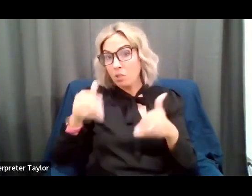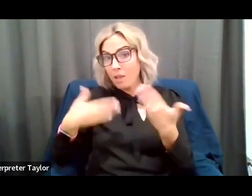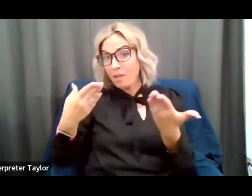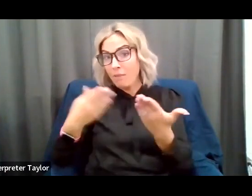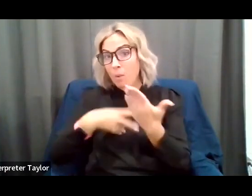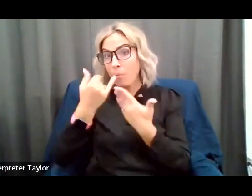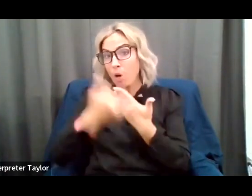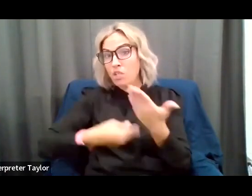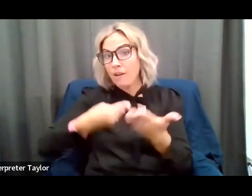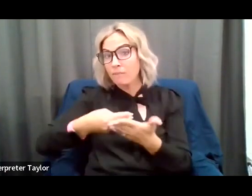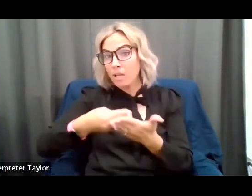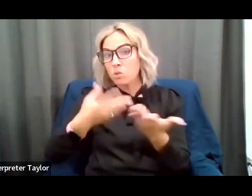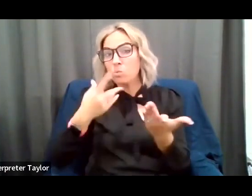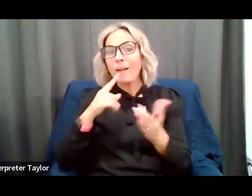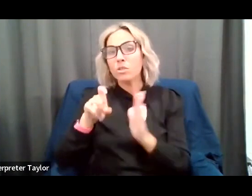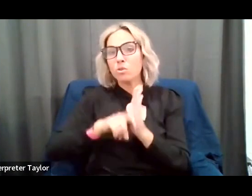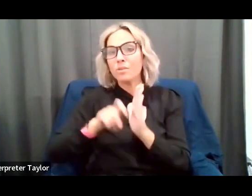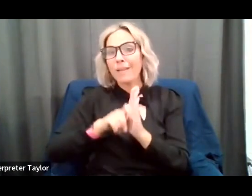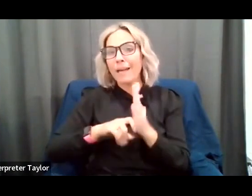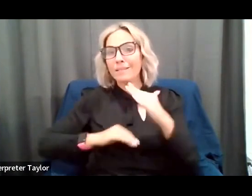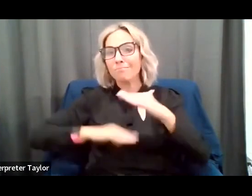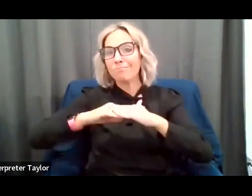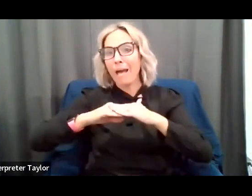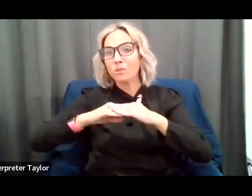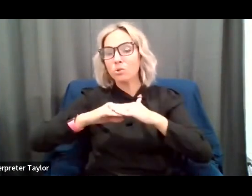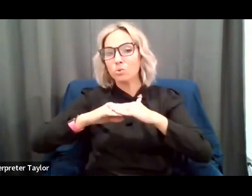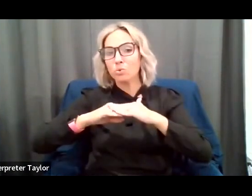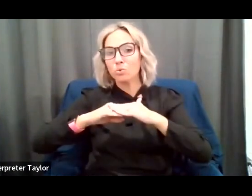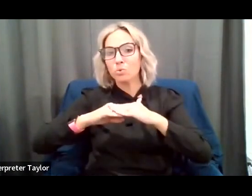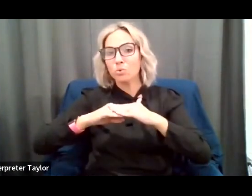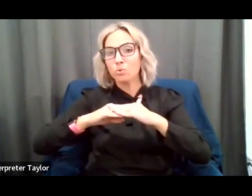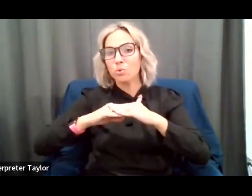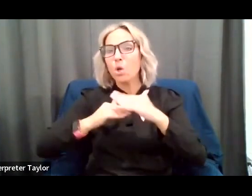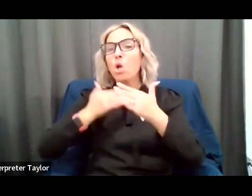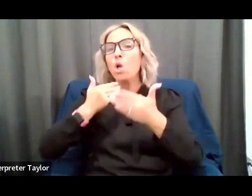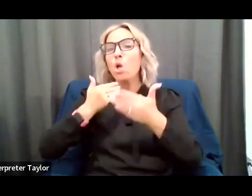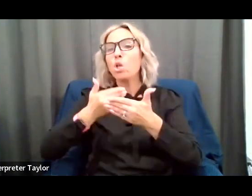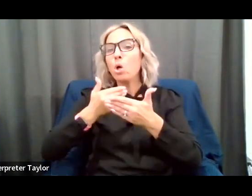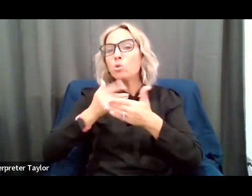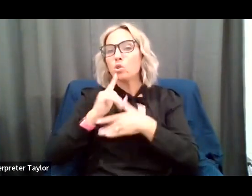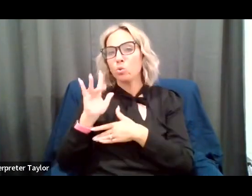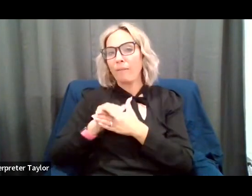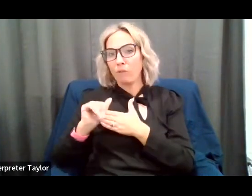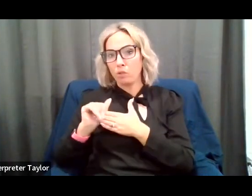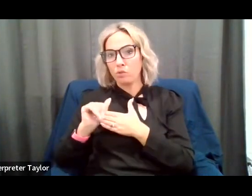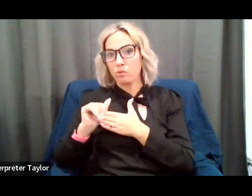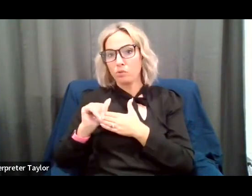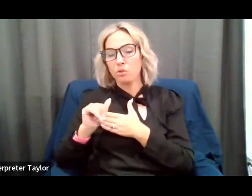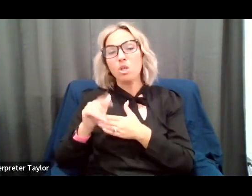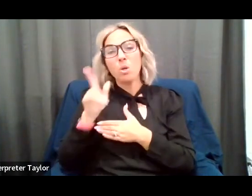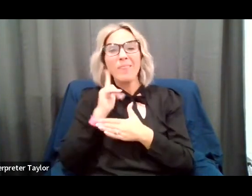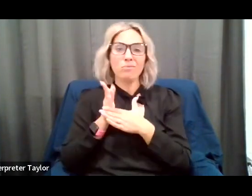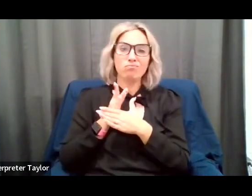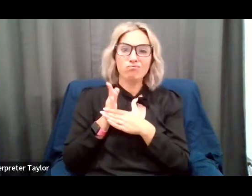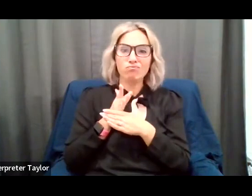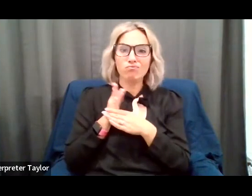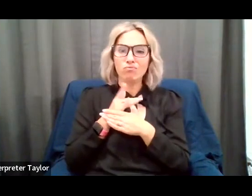to get the tax back to a- the number closer to $25. So I think on average, we'd be looking at for the first year,